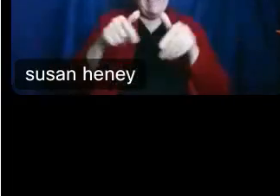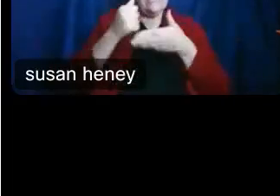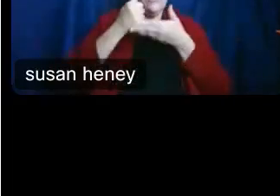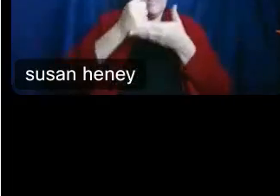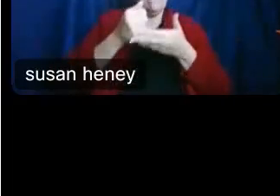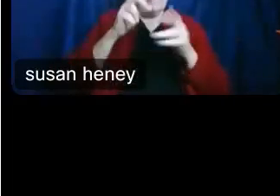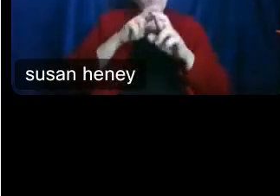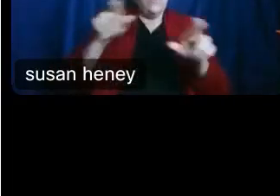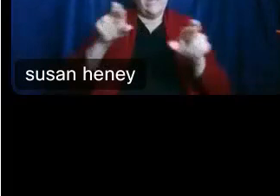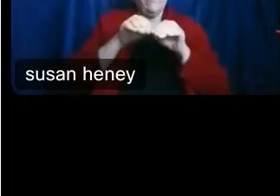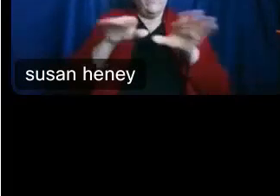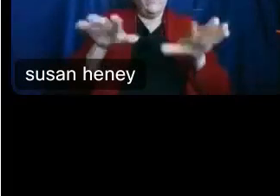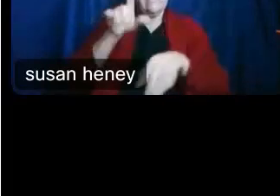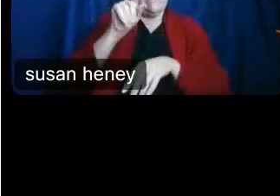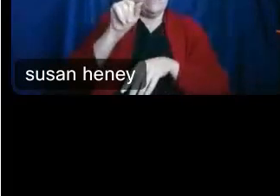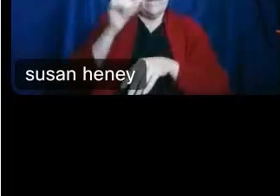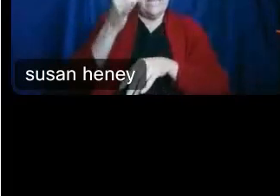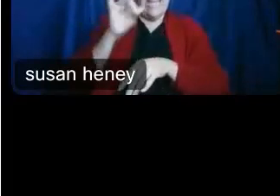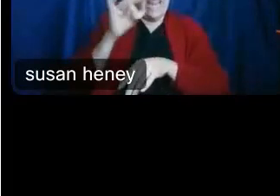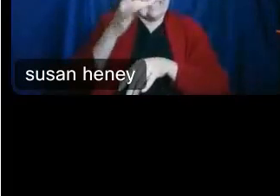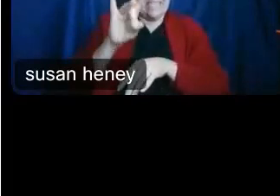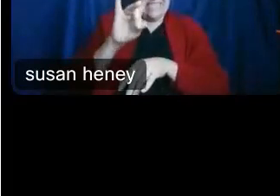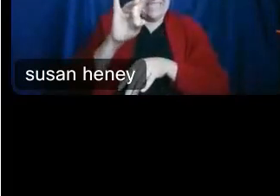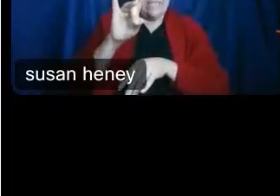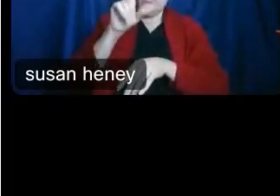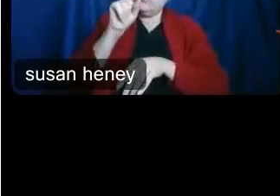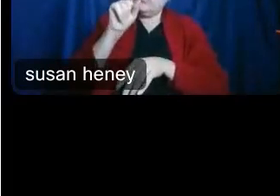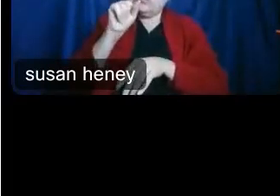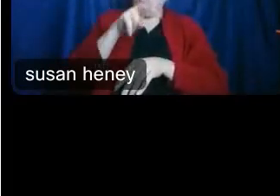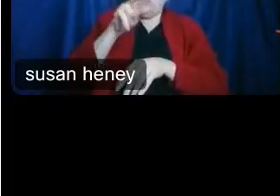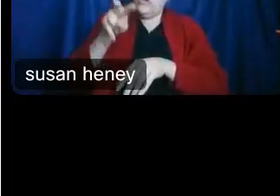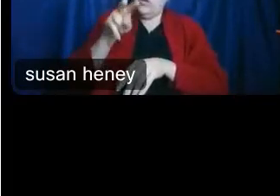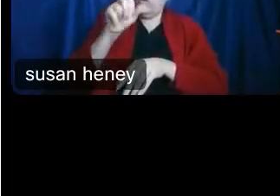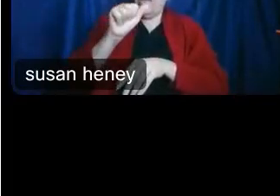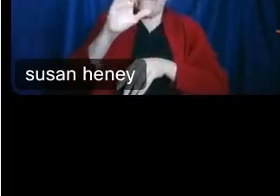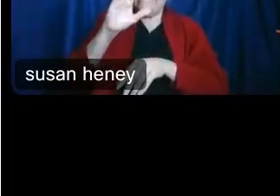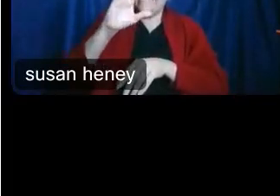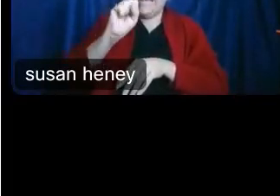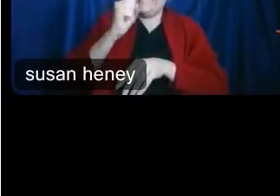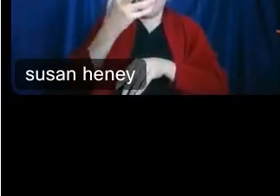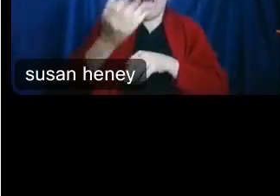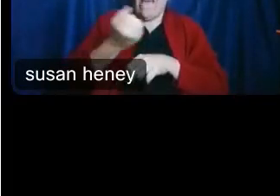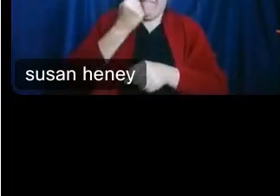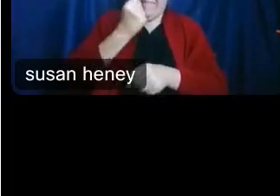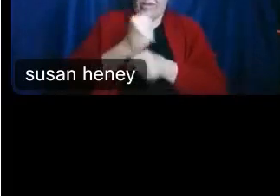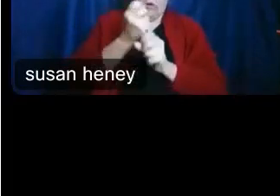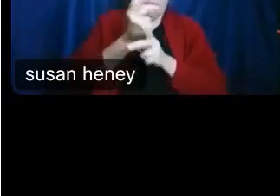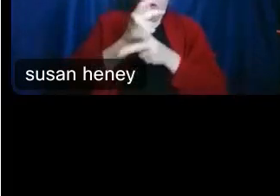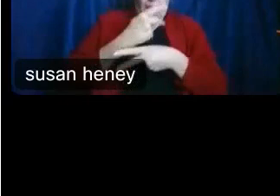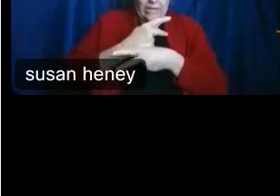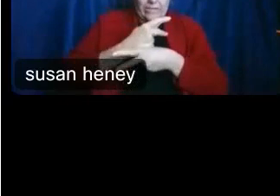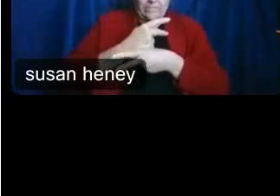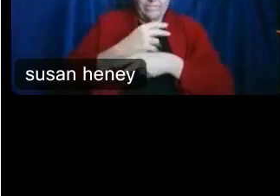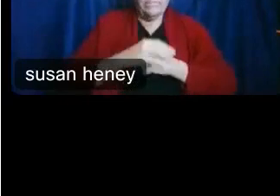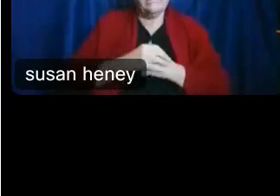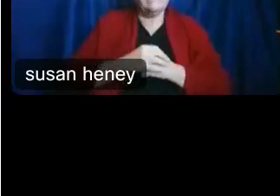the 2018 to 2022 ACS 5-year data products. Before I proceed, I'd like to say a special